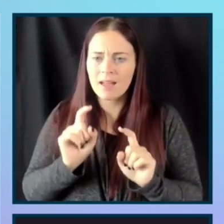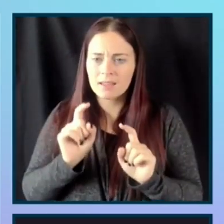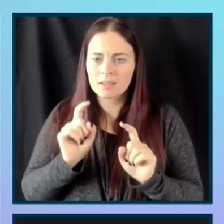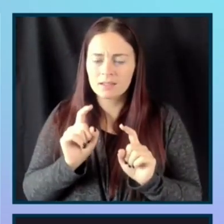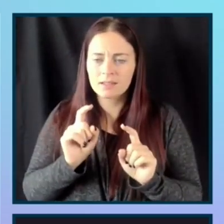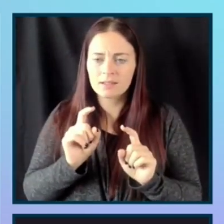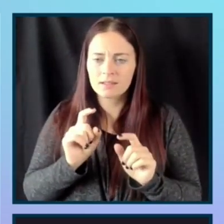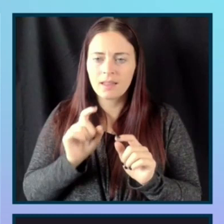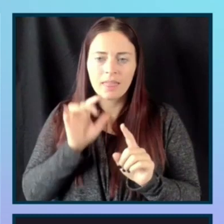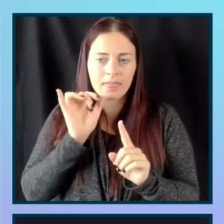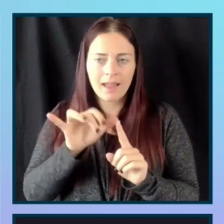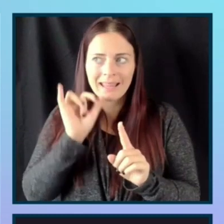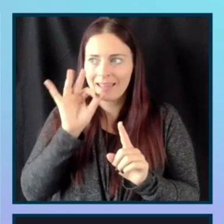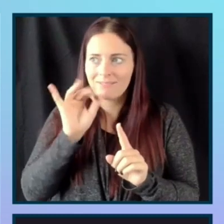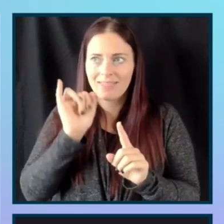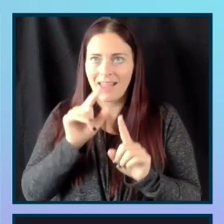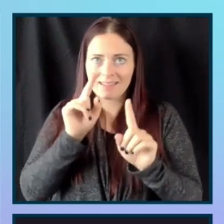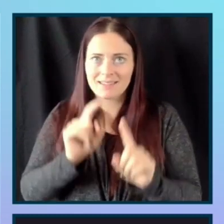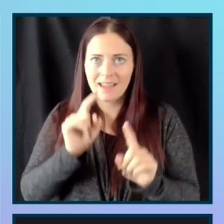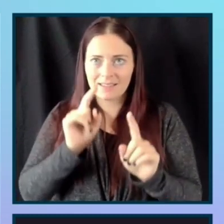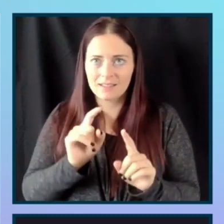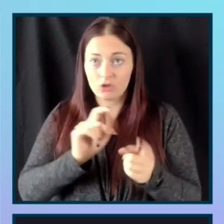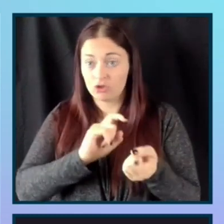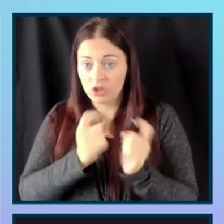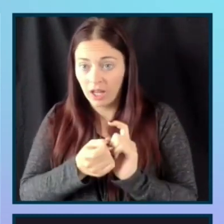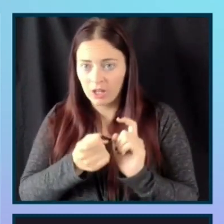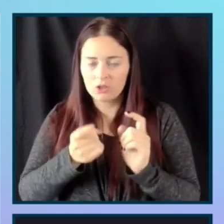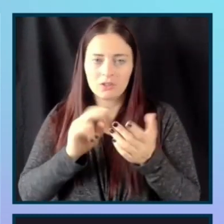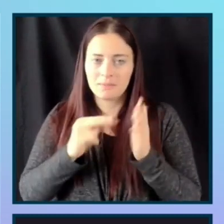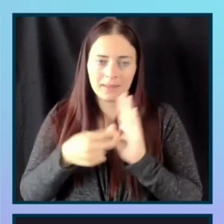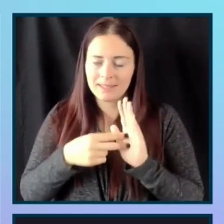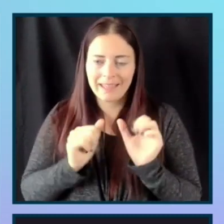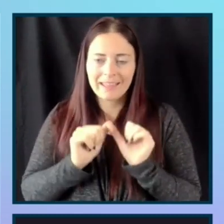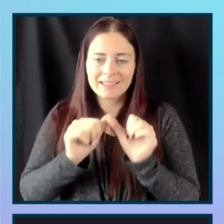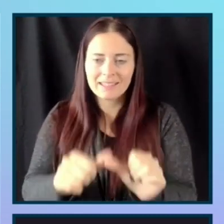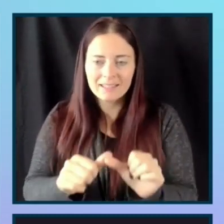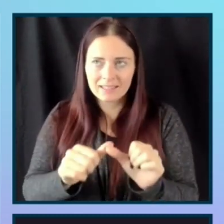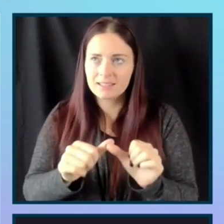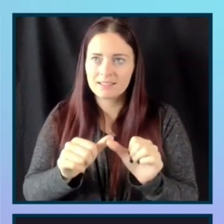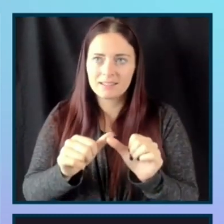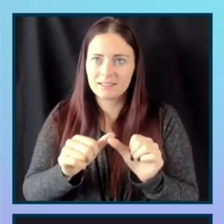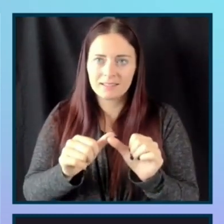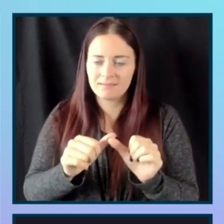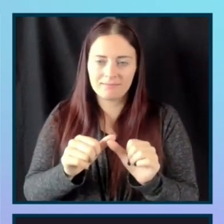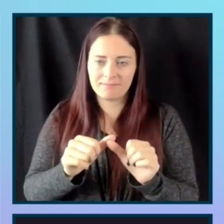breaks the consistency, and breaks the receivability of the content structure.